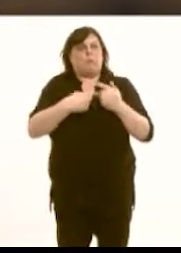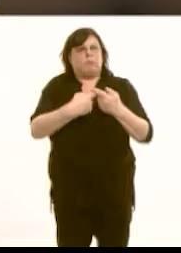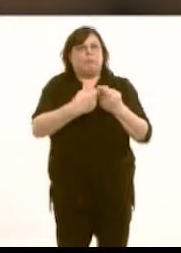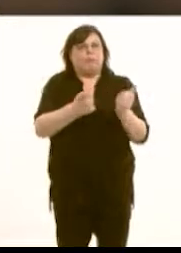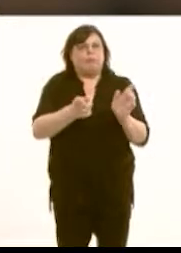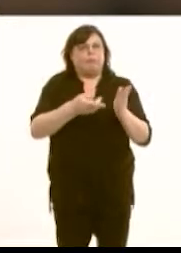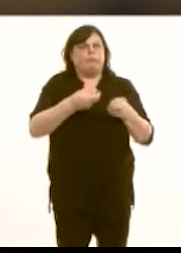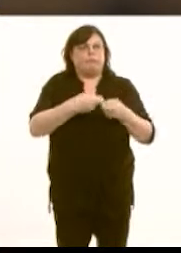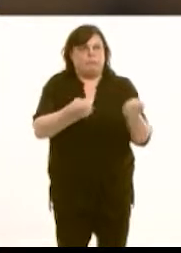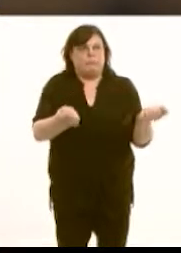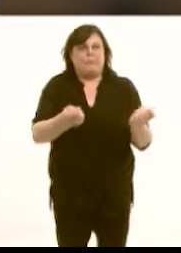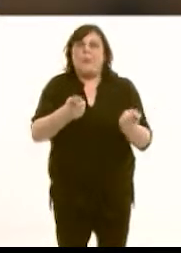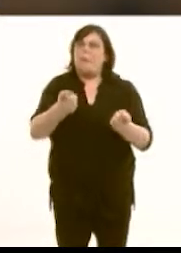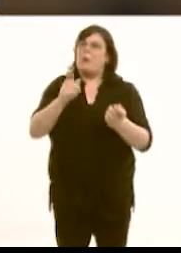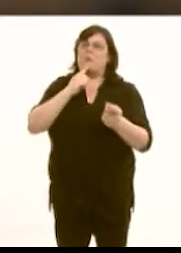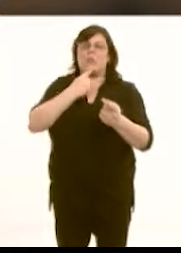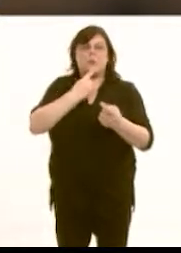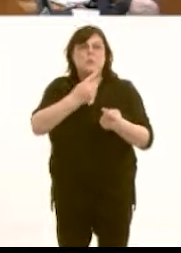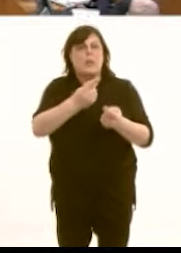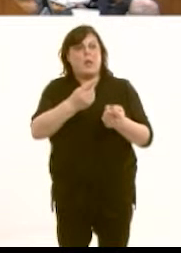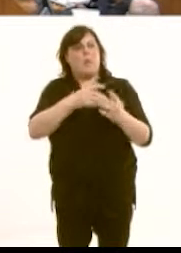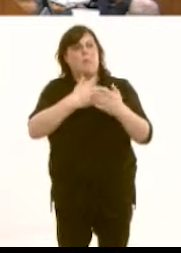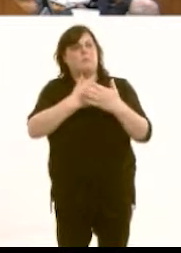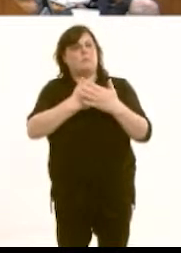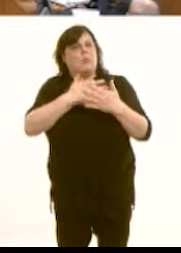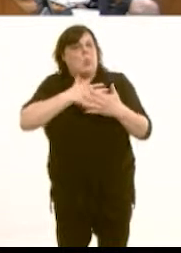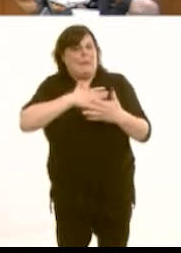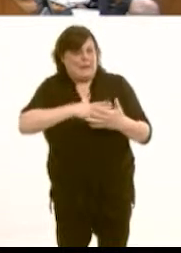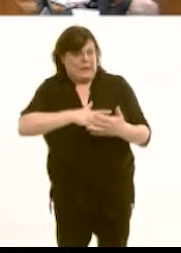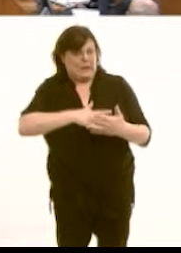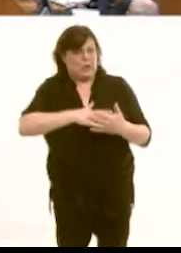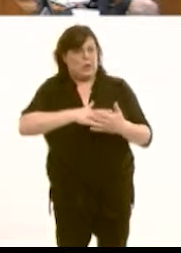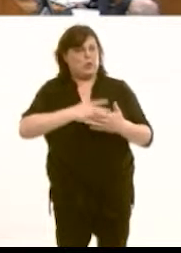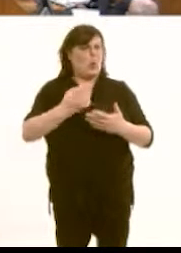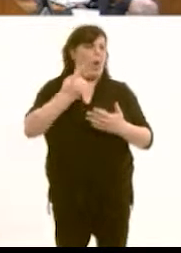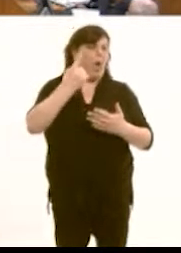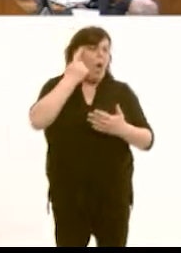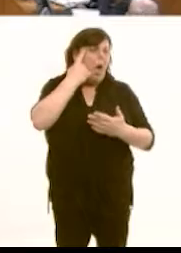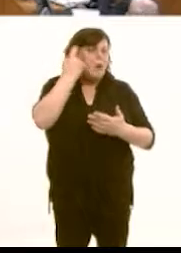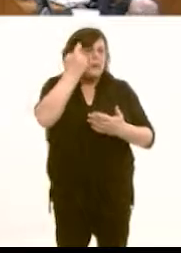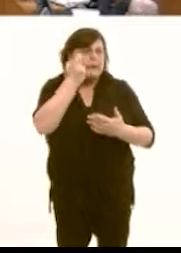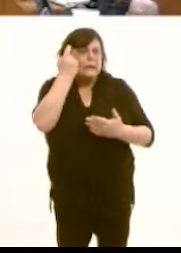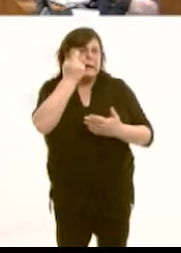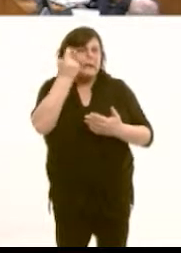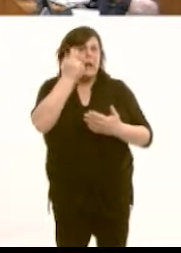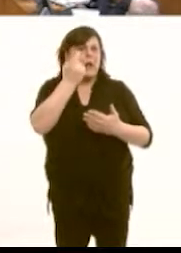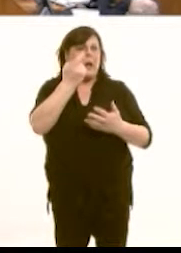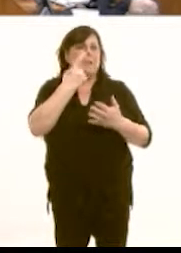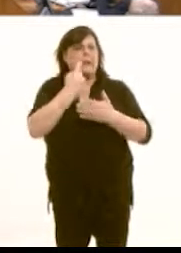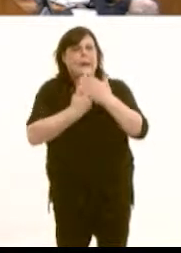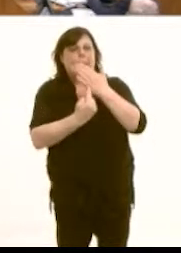the leader of the Liberal Democrats makes about the need to look carefully at the perception of independence of the inspectorates.